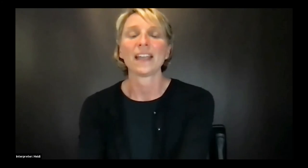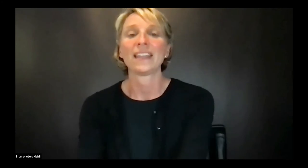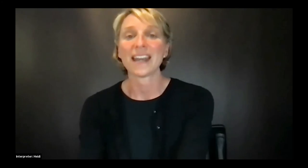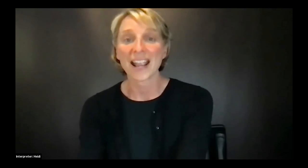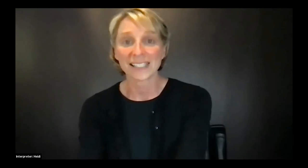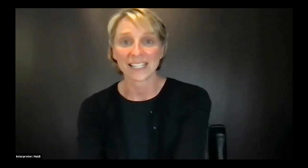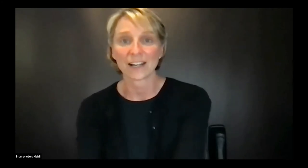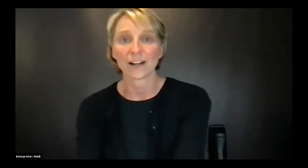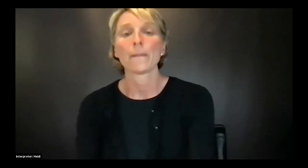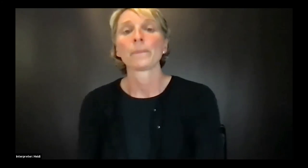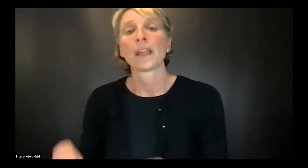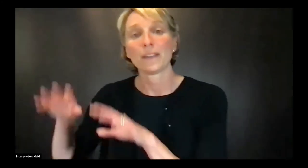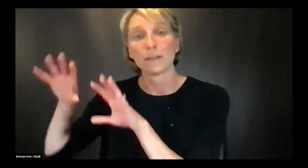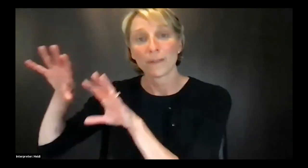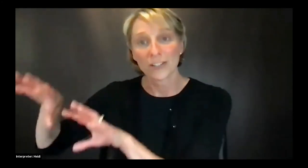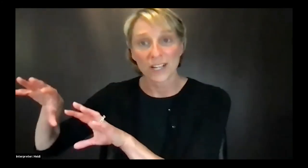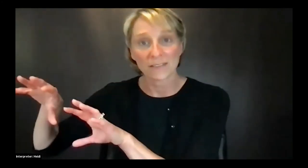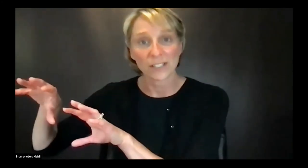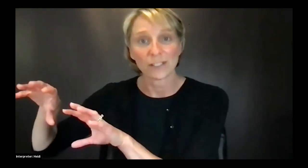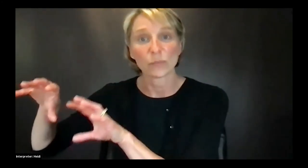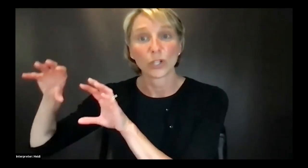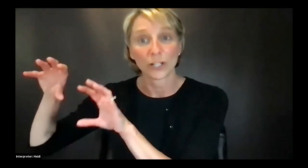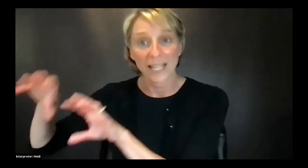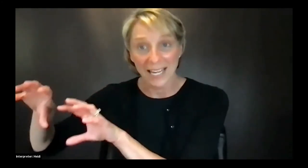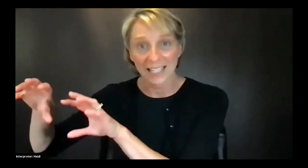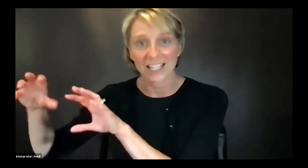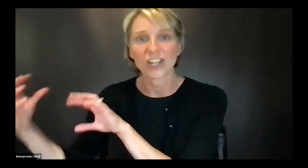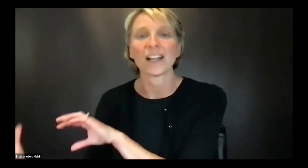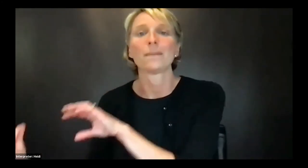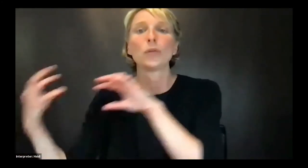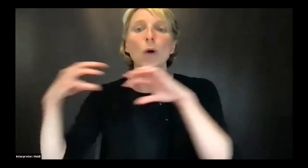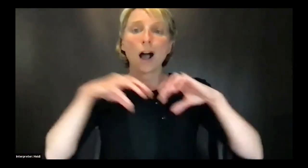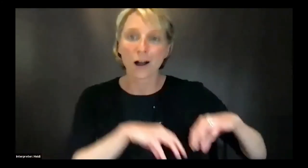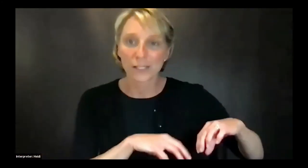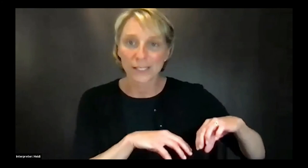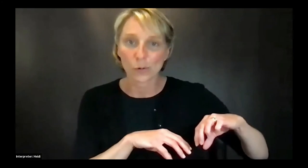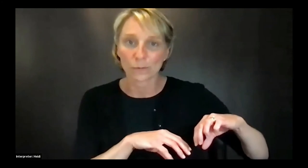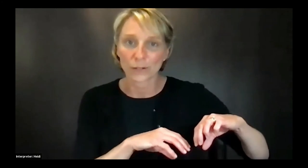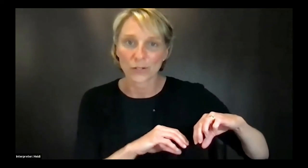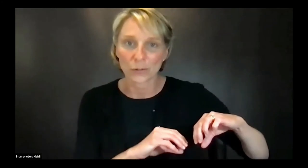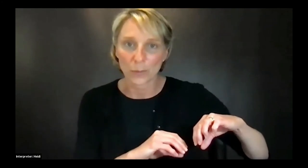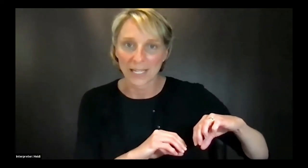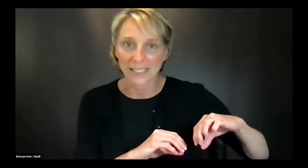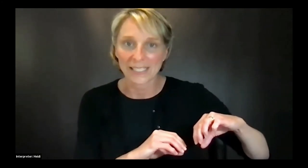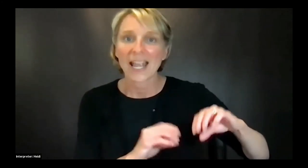the next year the French deaf students would learn English and come to our school for two weeks,